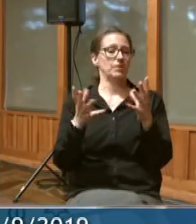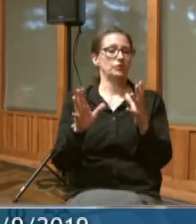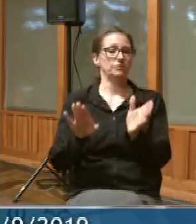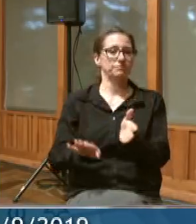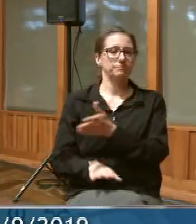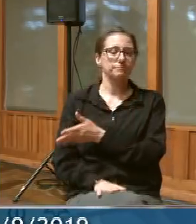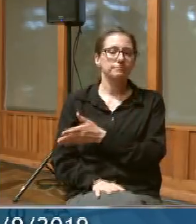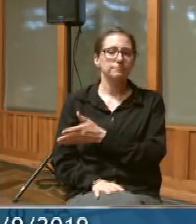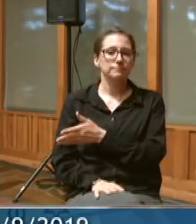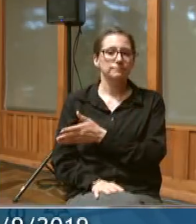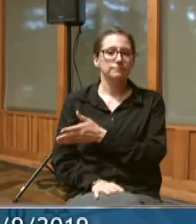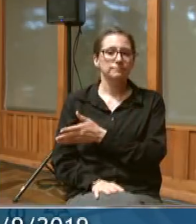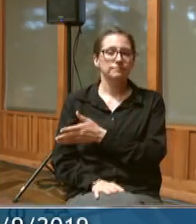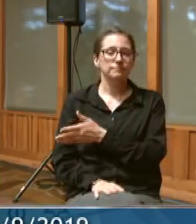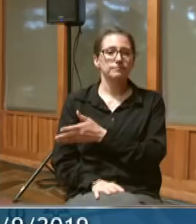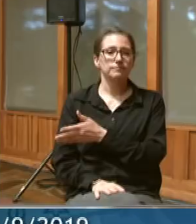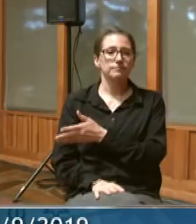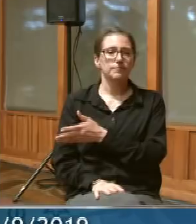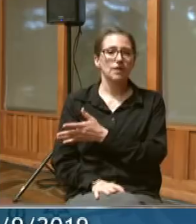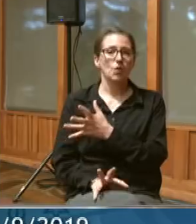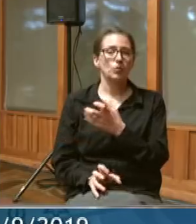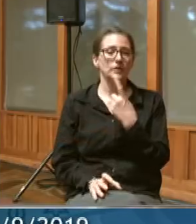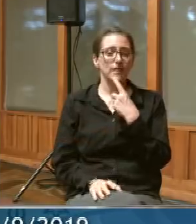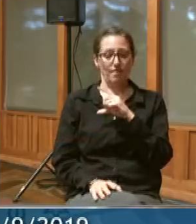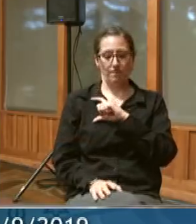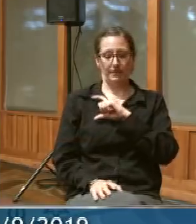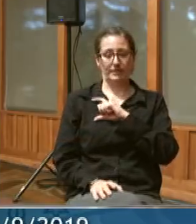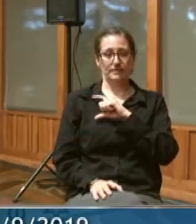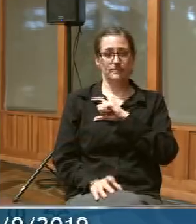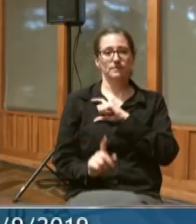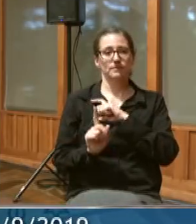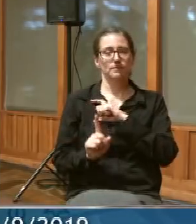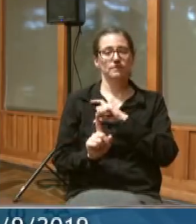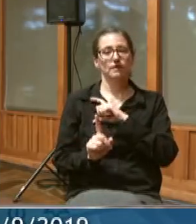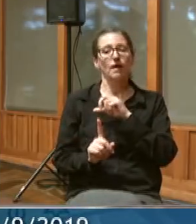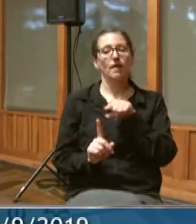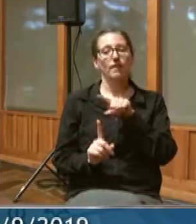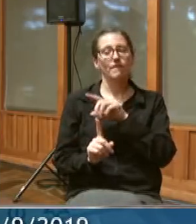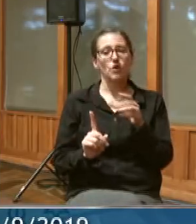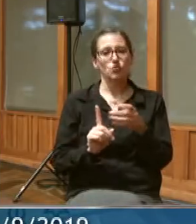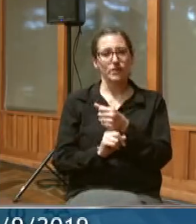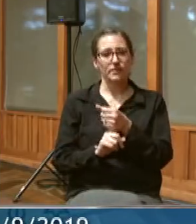SO NOW THAT I HAVE ALREADY SPOKEN TO